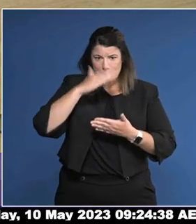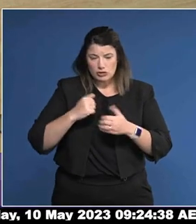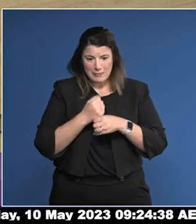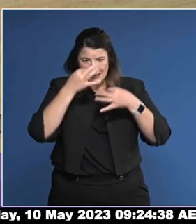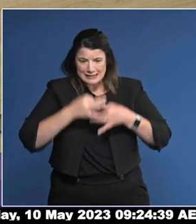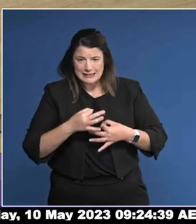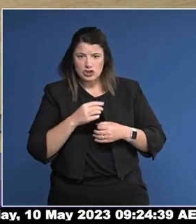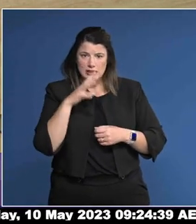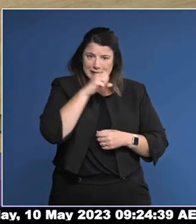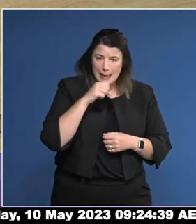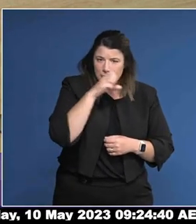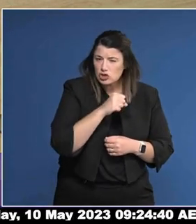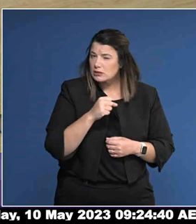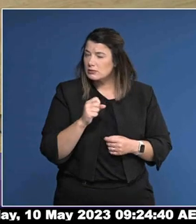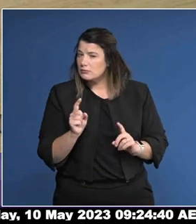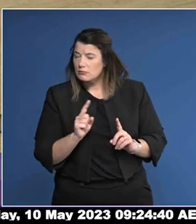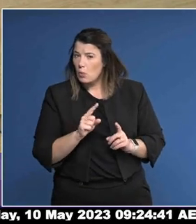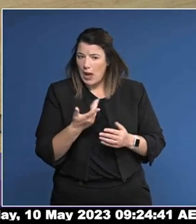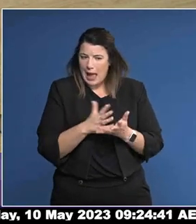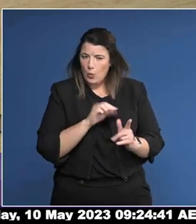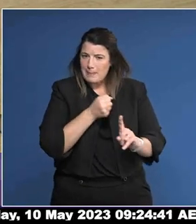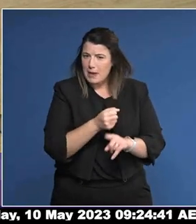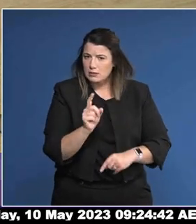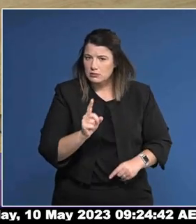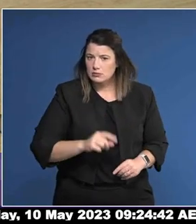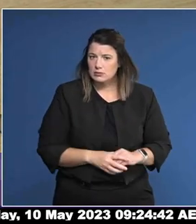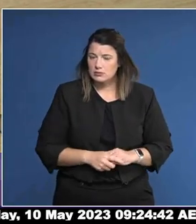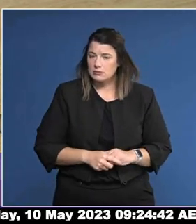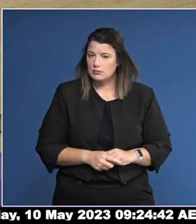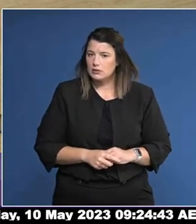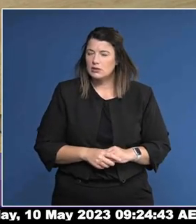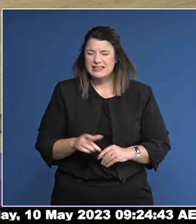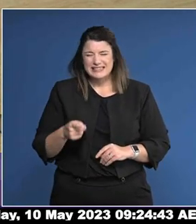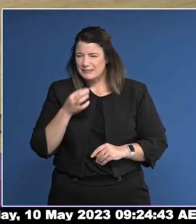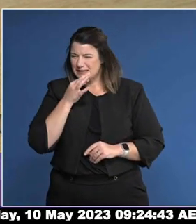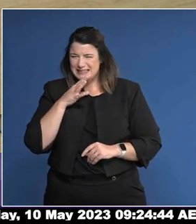Sorry, could you repeat that question? So we've talked about unconscious bias in the broader context of the